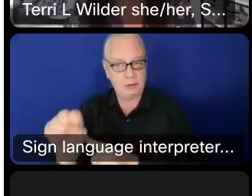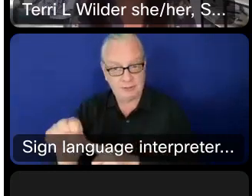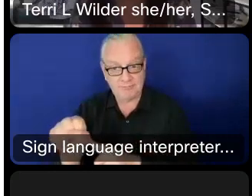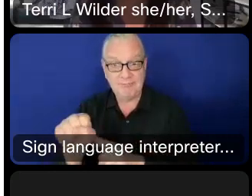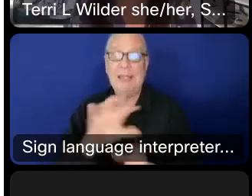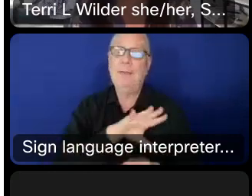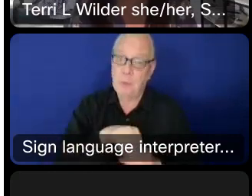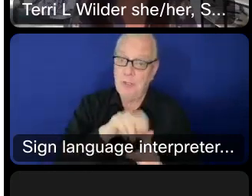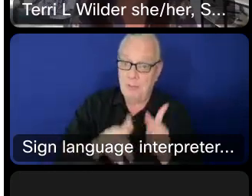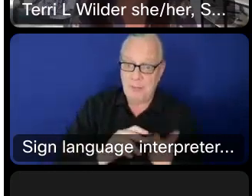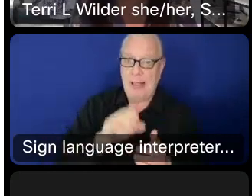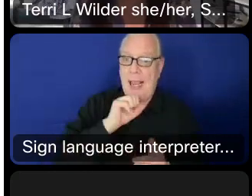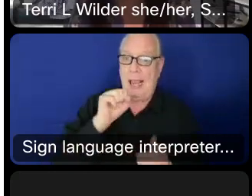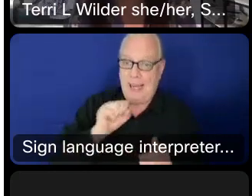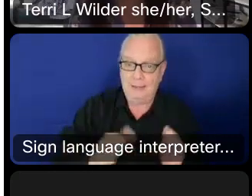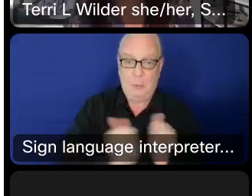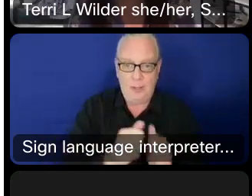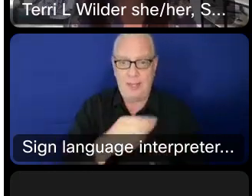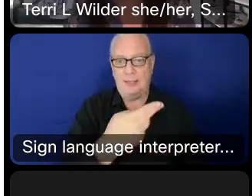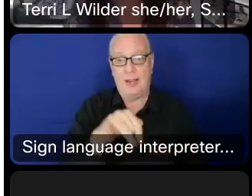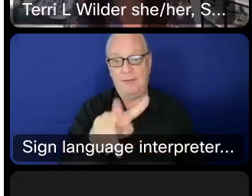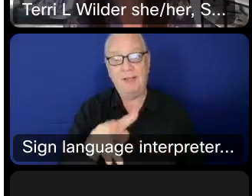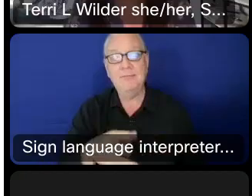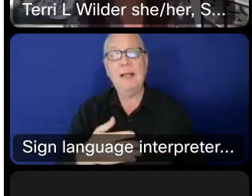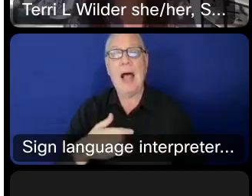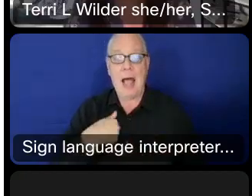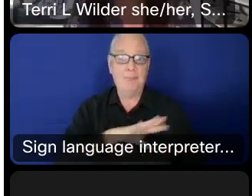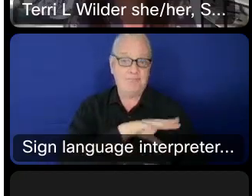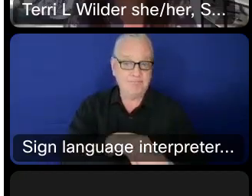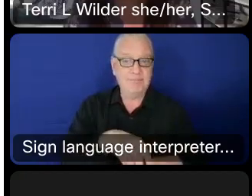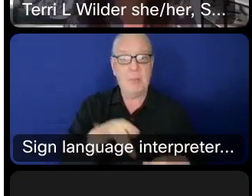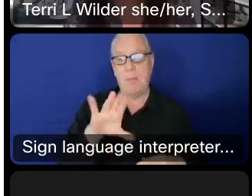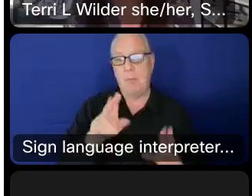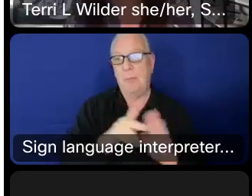with HIV. And I work on the public policy team. You'll also